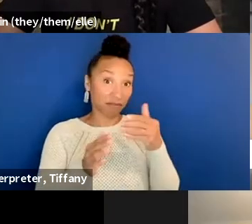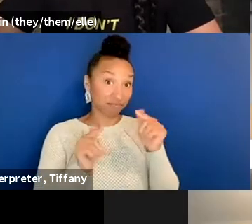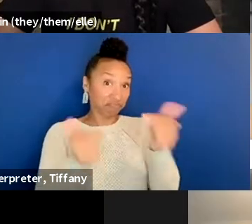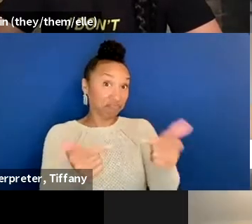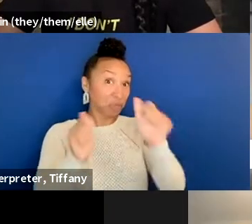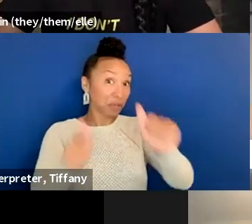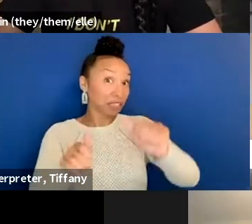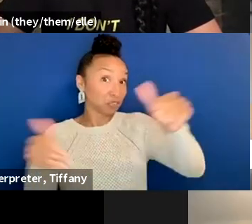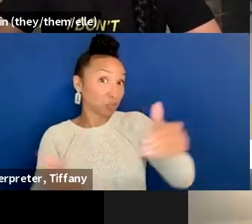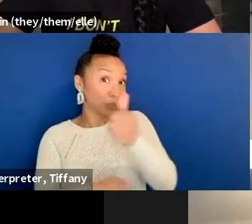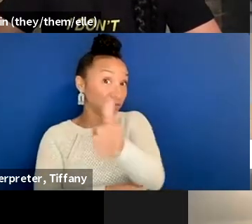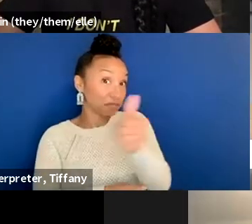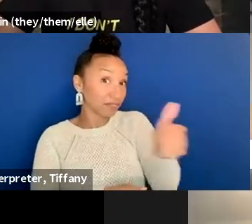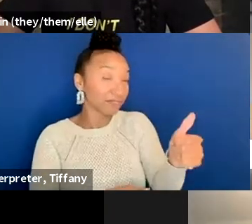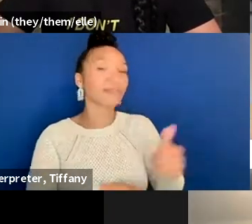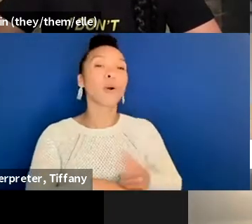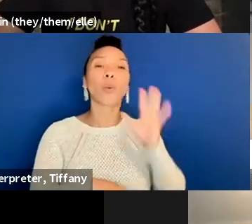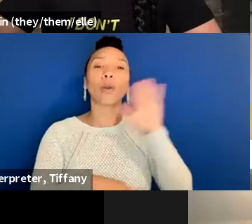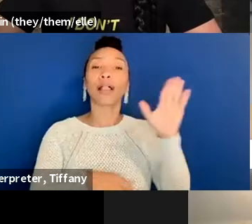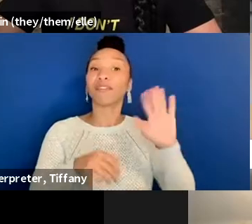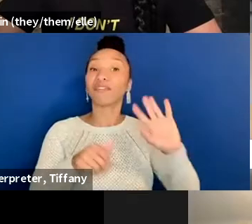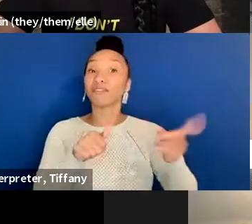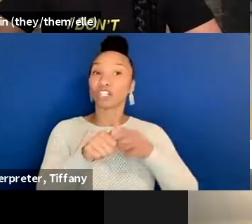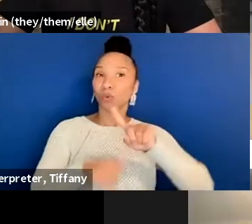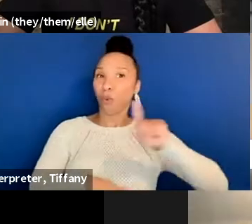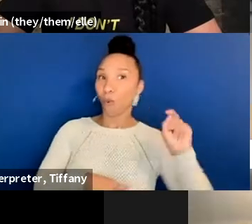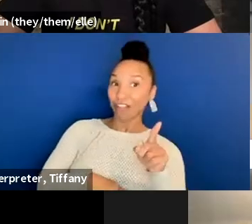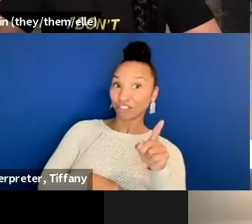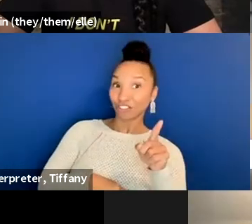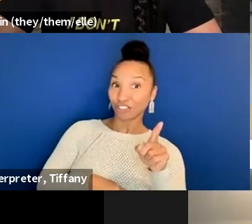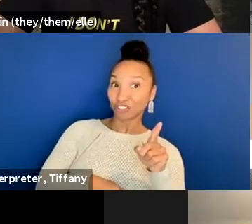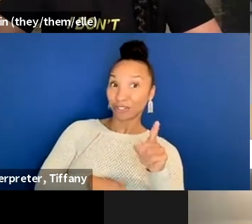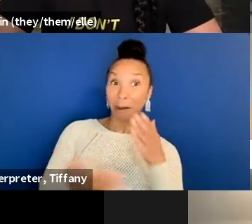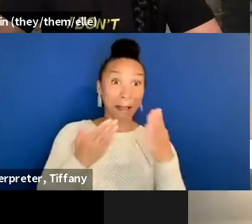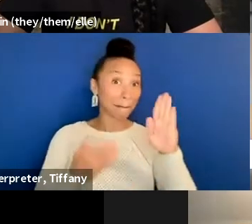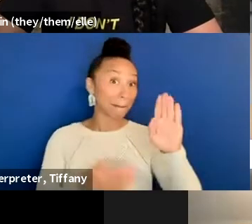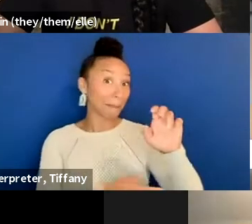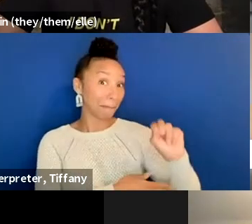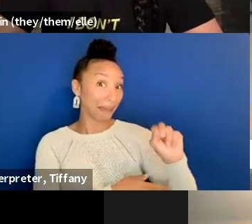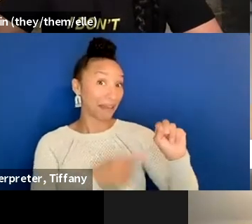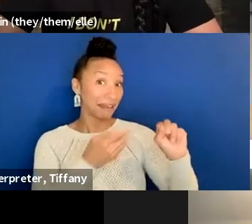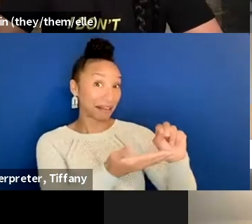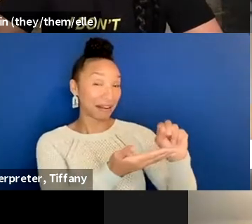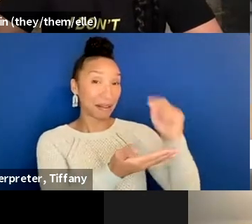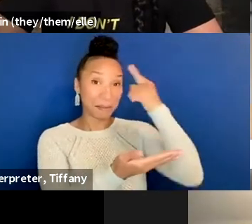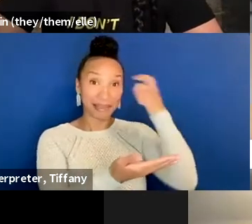Kirya Traber (she/her): What brought you to making xen in 2020 or 2021 please introduce your your pronouns on your landing knowledge with.